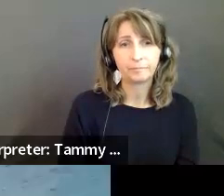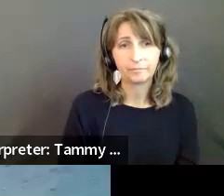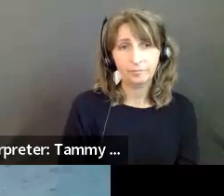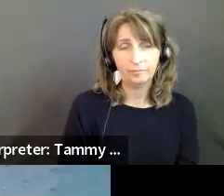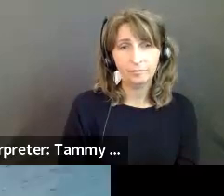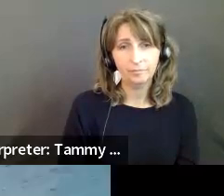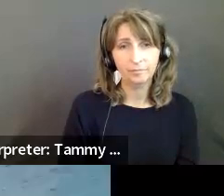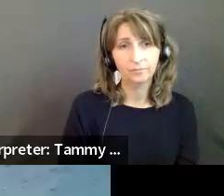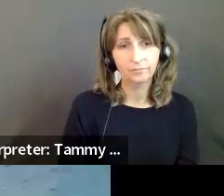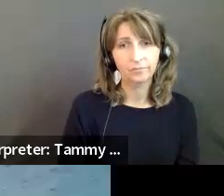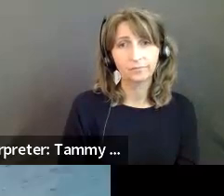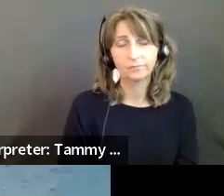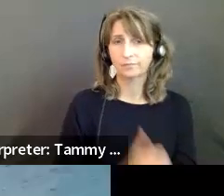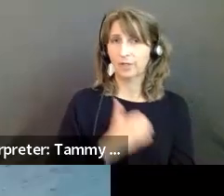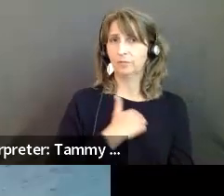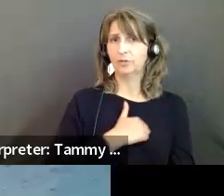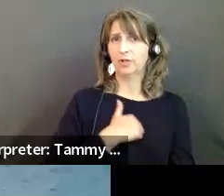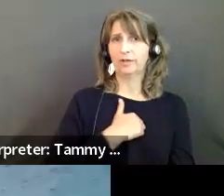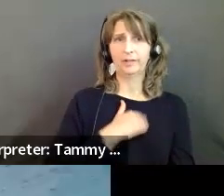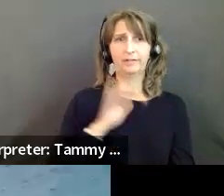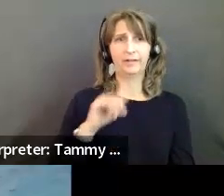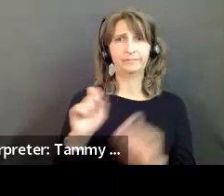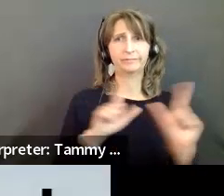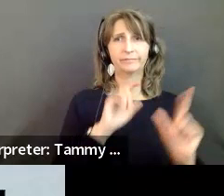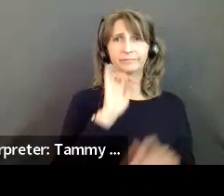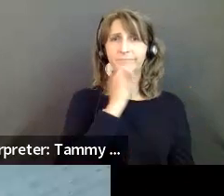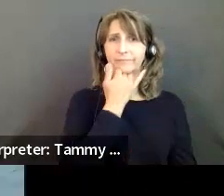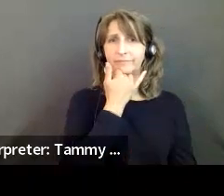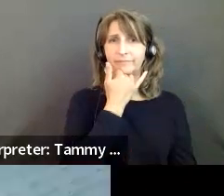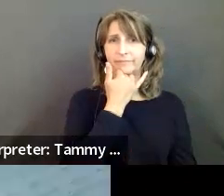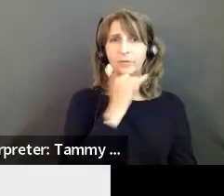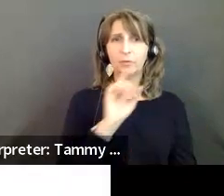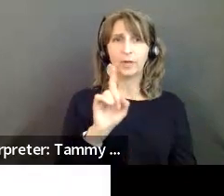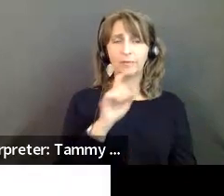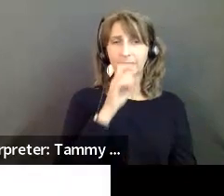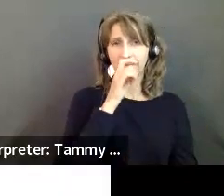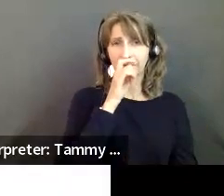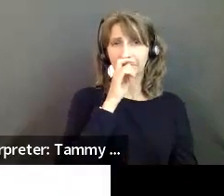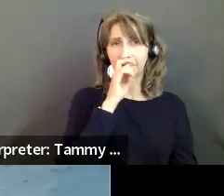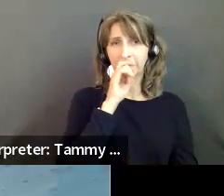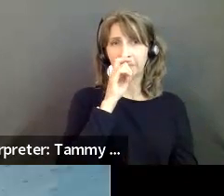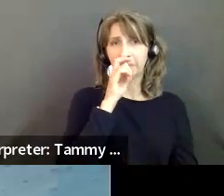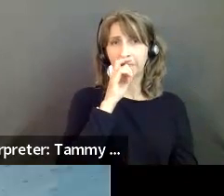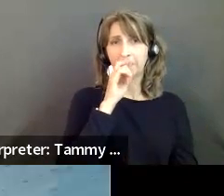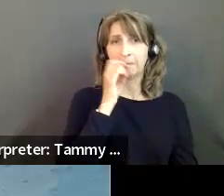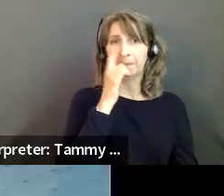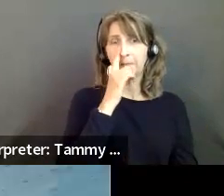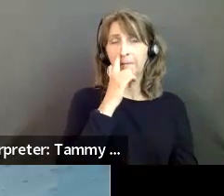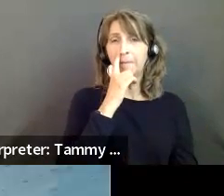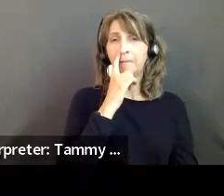Okay, sorry, that shouldn't have happened. Let me just go through my presentation back to the slide I was on.